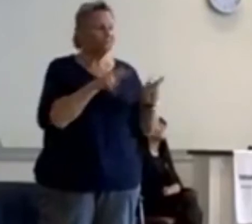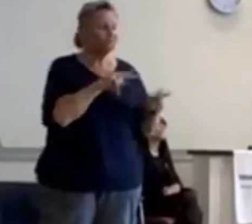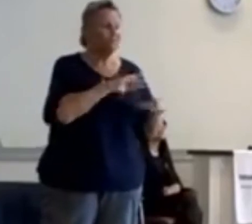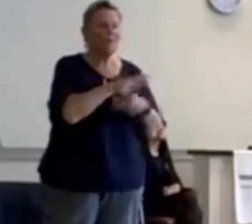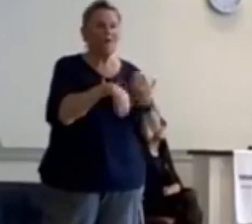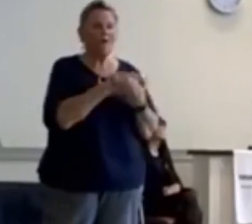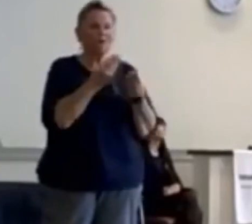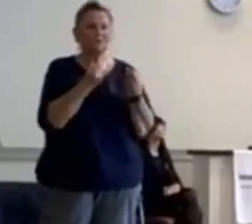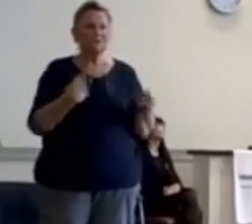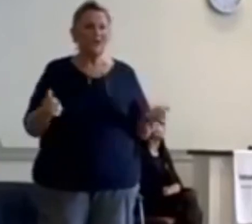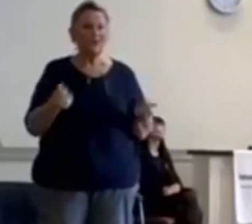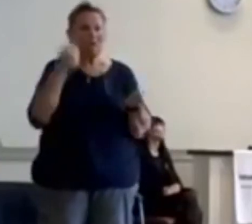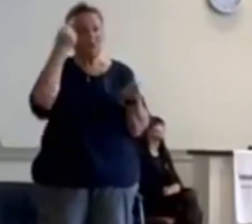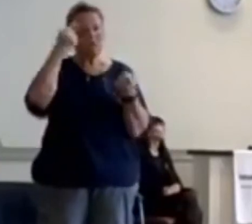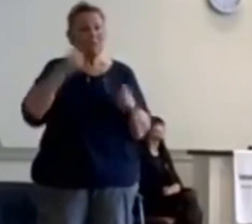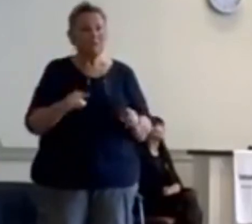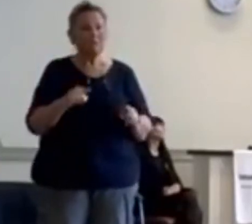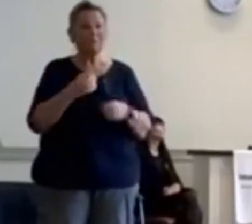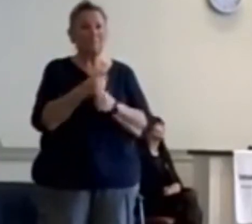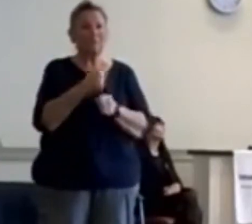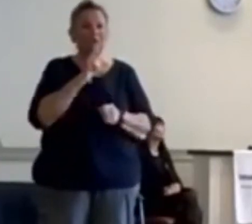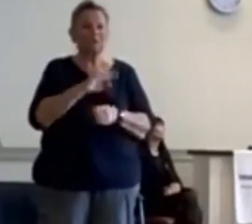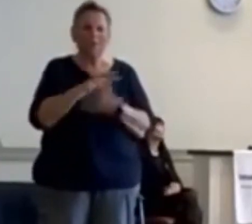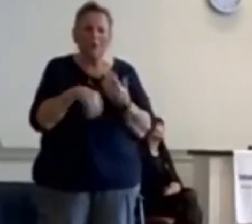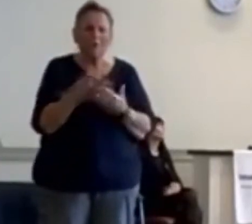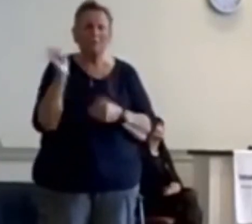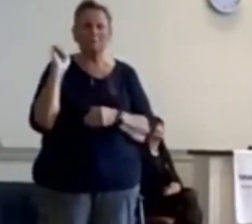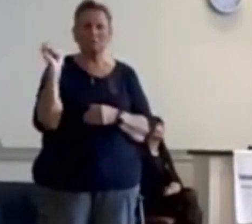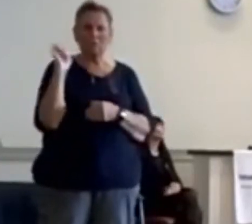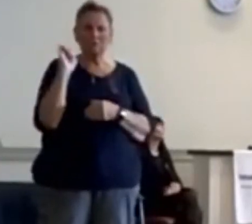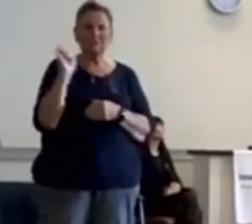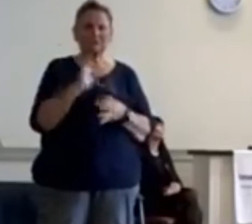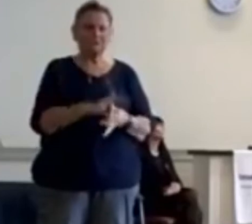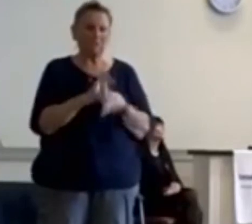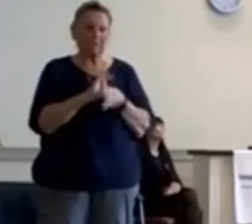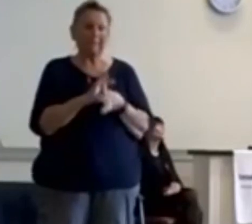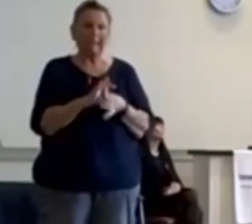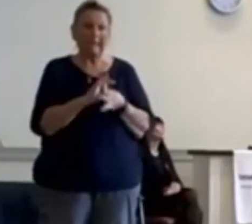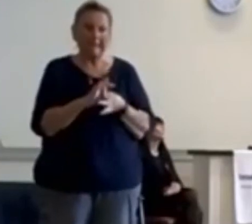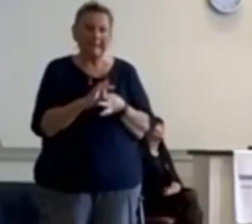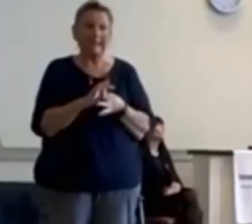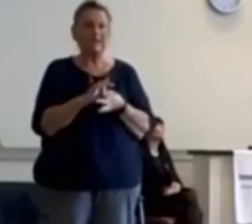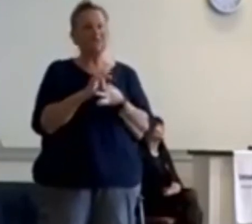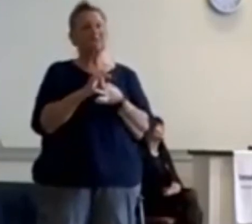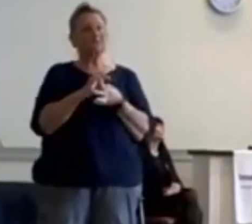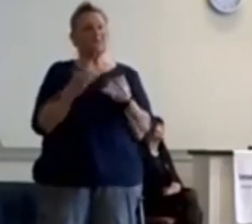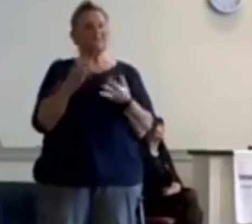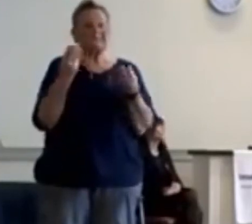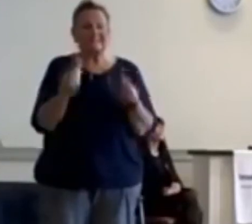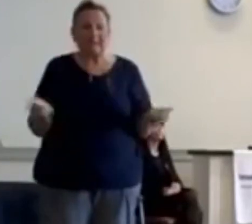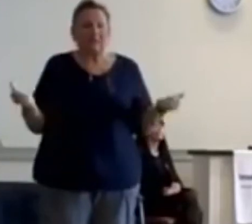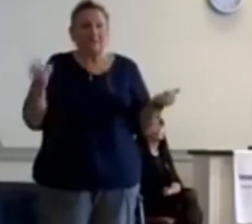ensure that all emergency related settlement agreements were completed. The